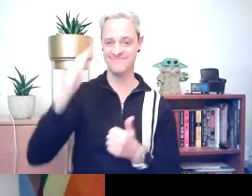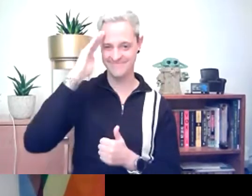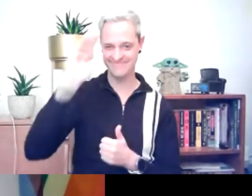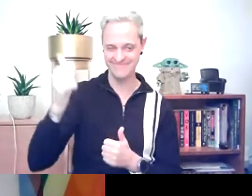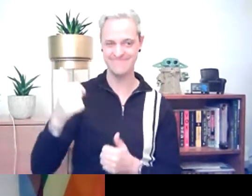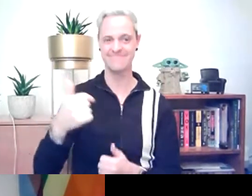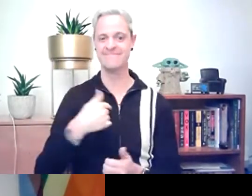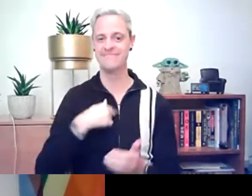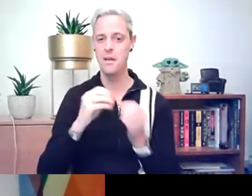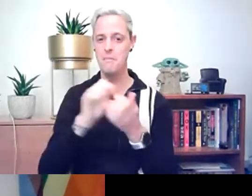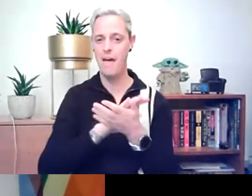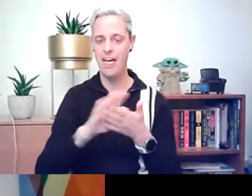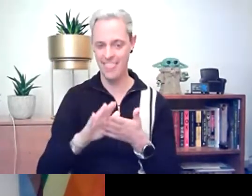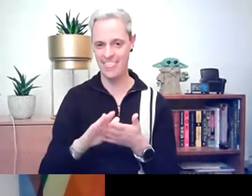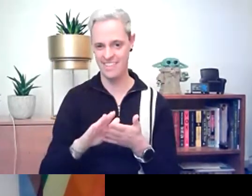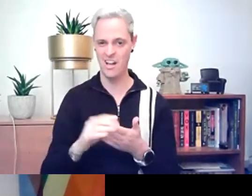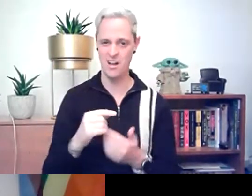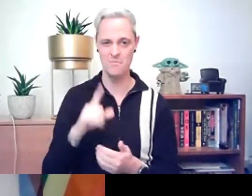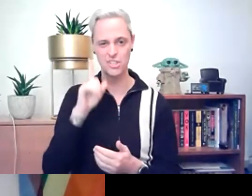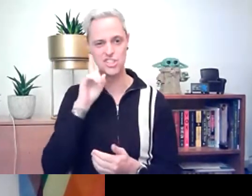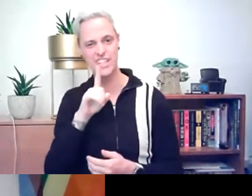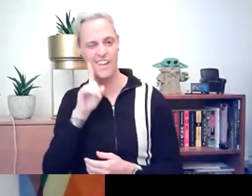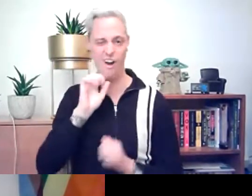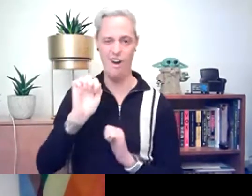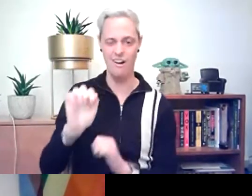of my life feeling totally overwhelmed. 18:09:09 And at the same time, you know, going